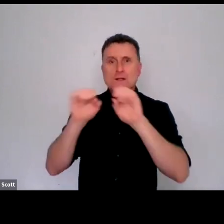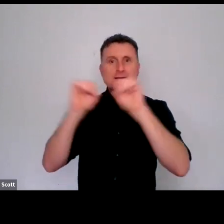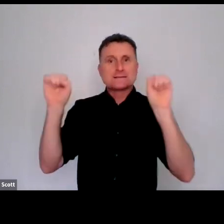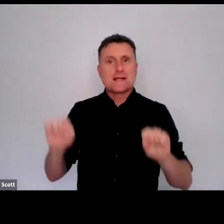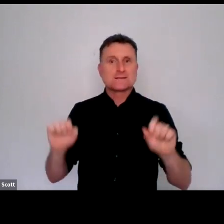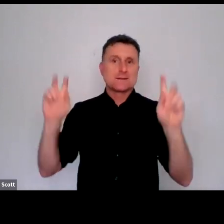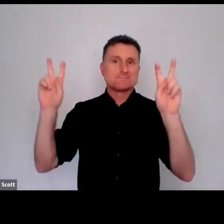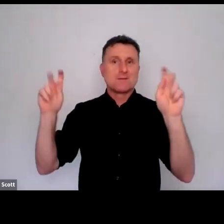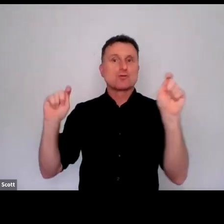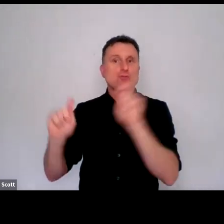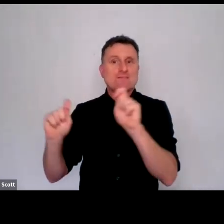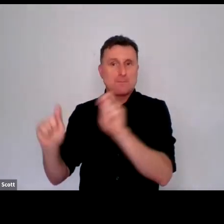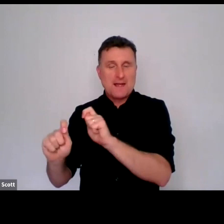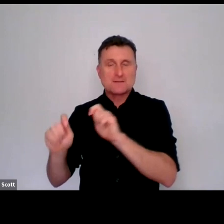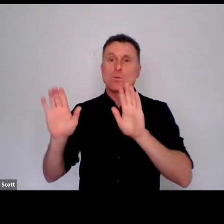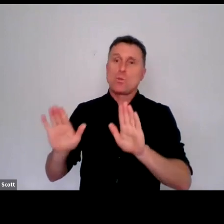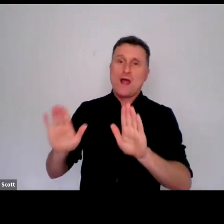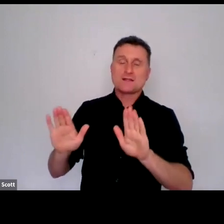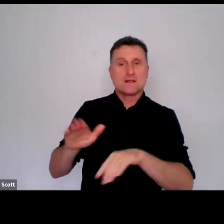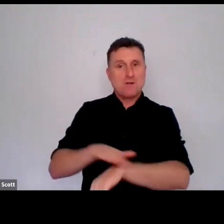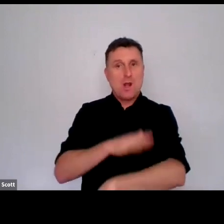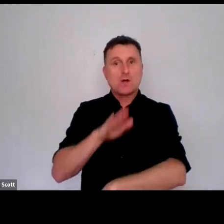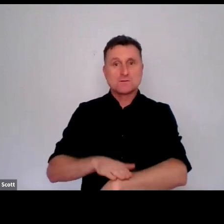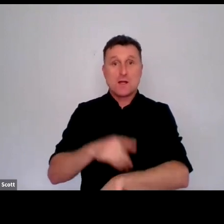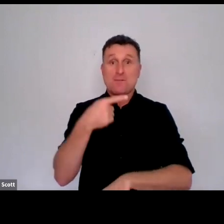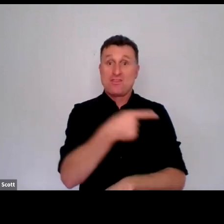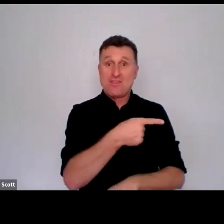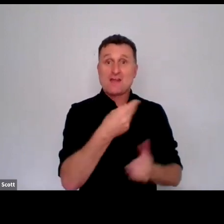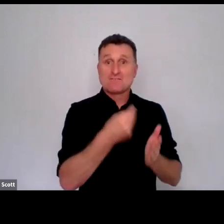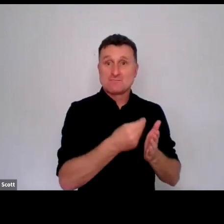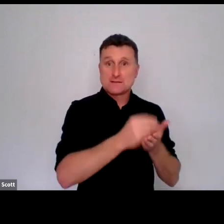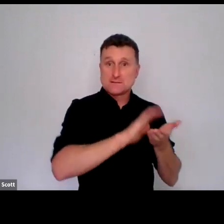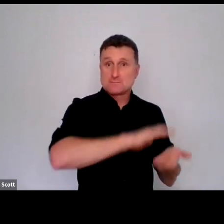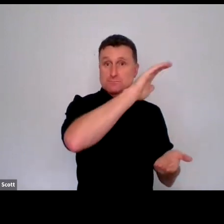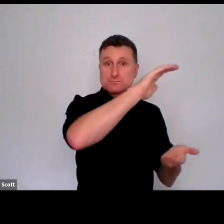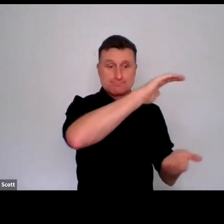and we will be using that funding to bring in an Enabling Good Lives